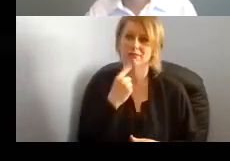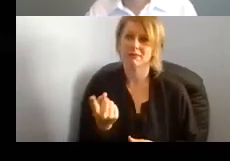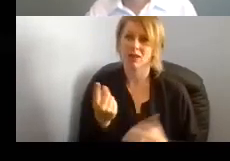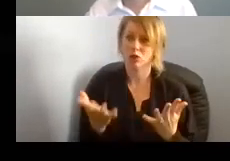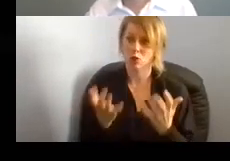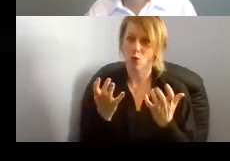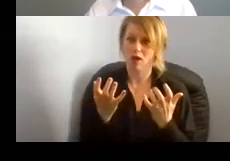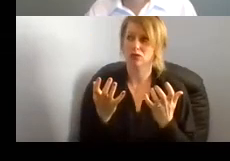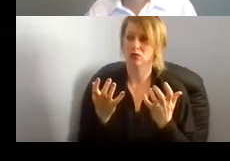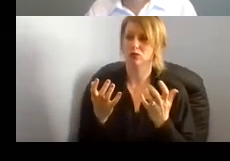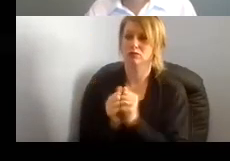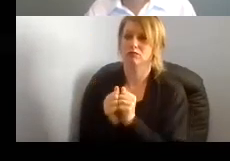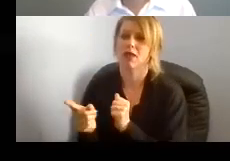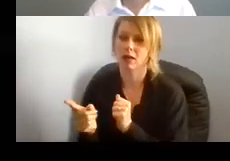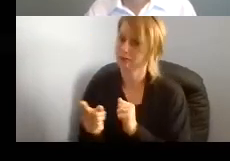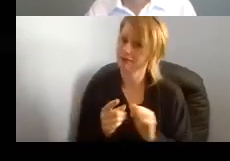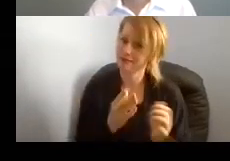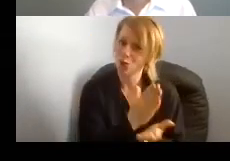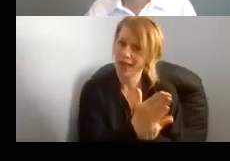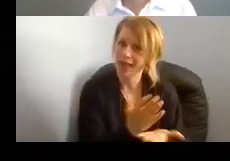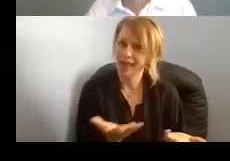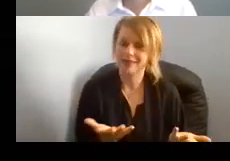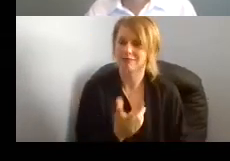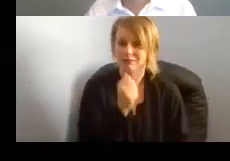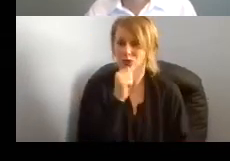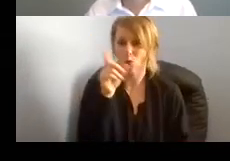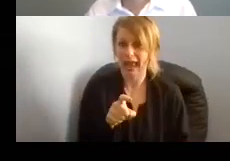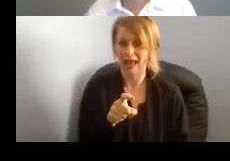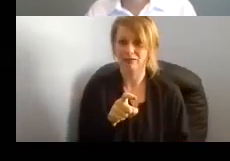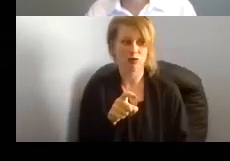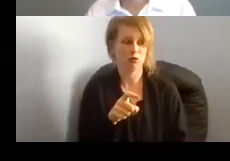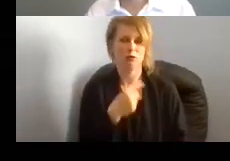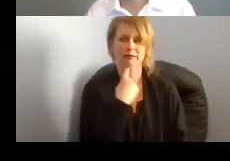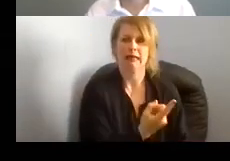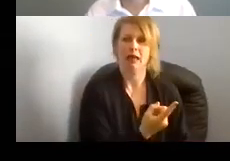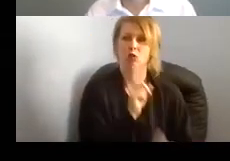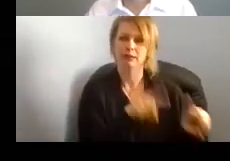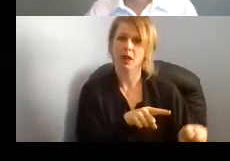And you don’t necessarily have to say anything except, I know it’s hard. I know your miss your mom.